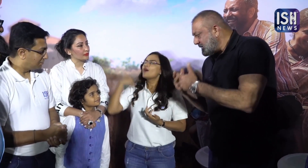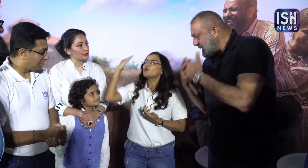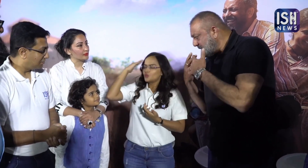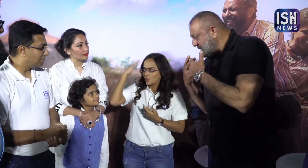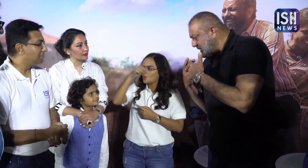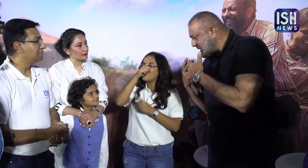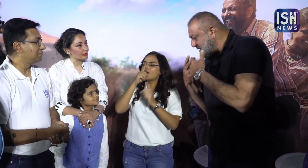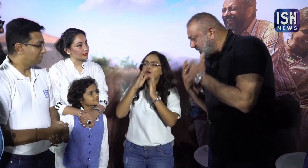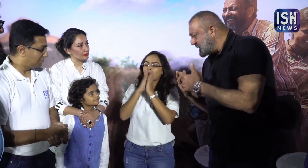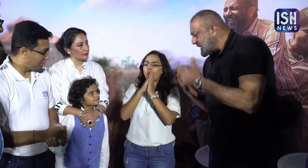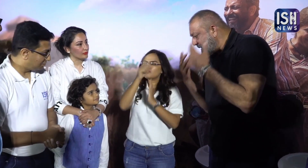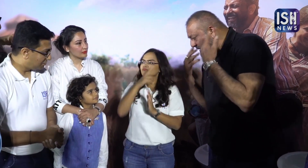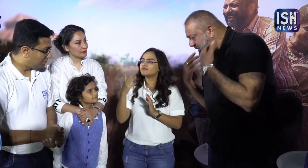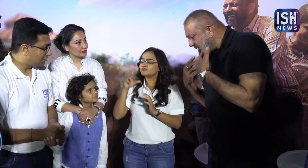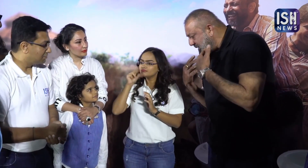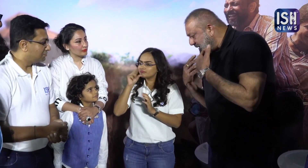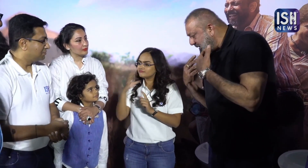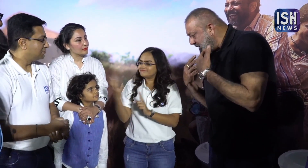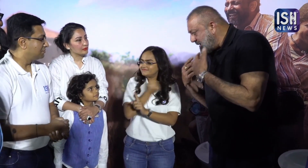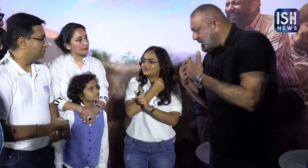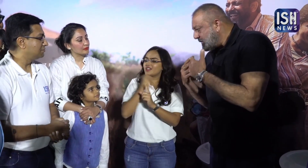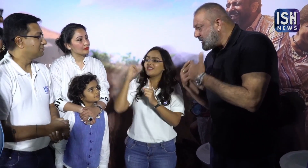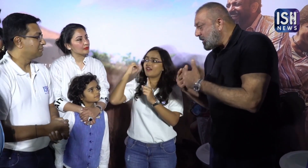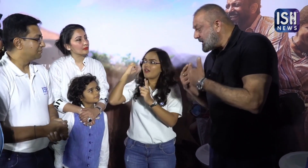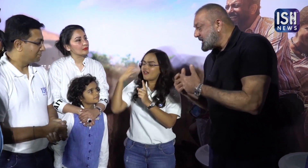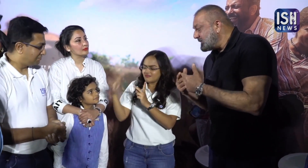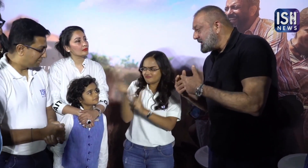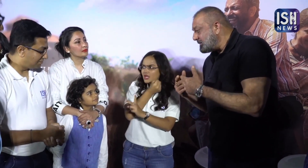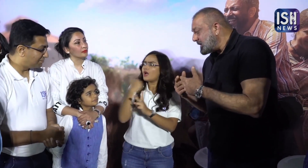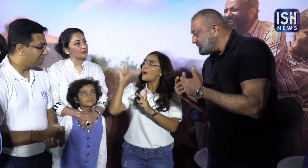I know that God has taken away their voice and their hearing